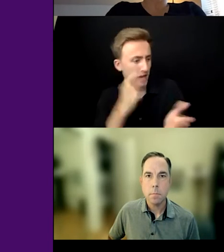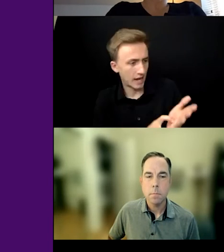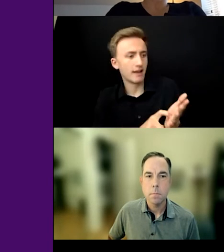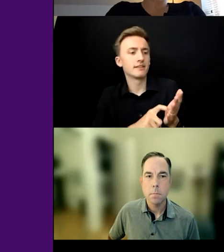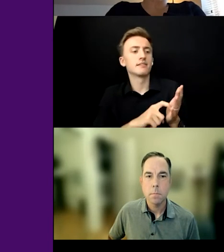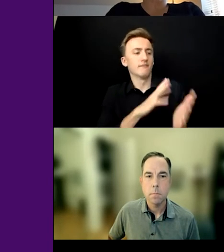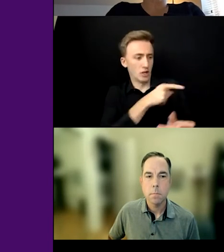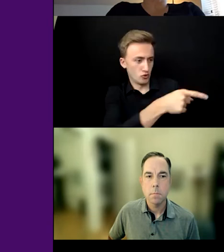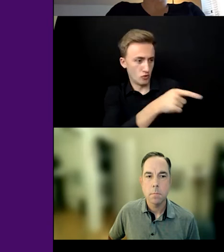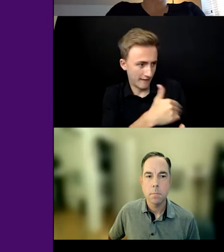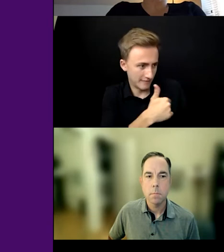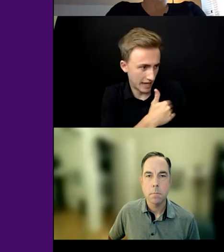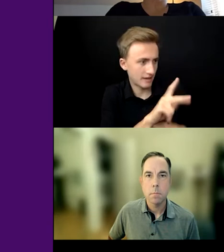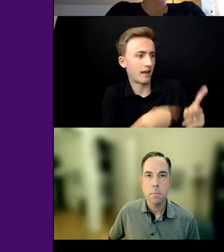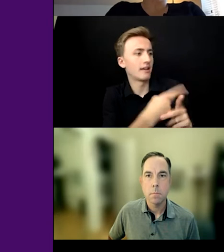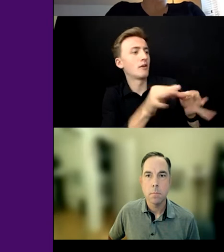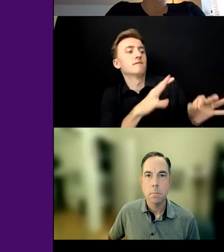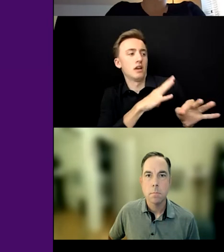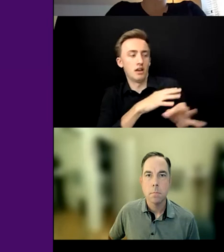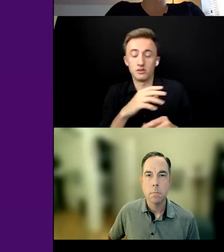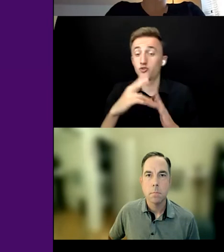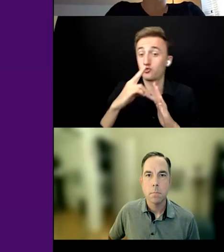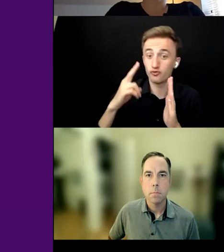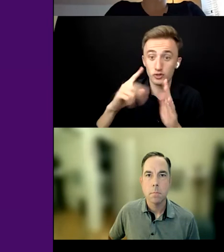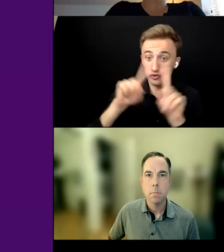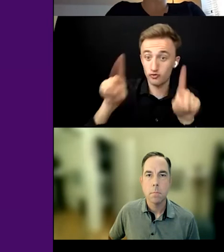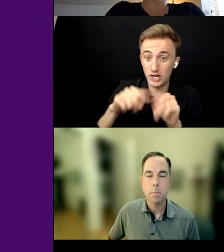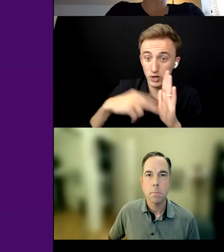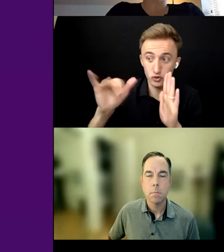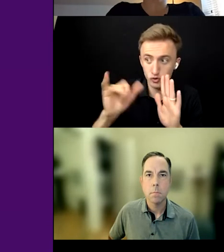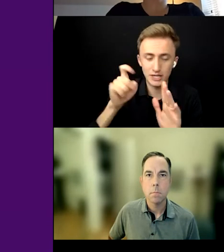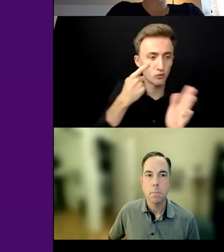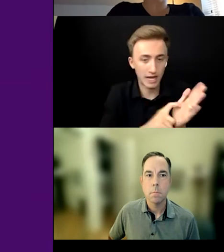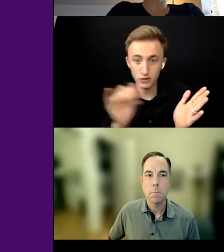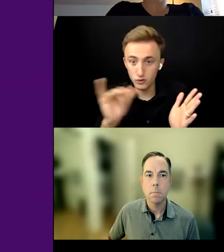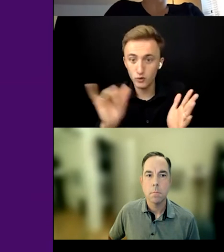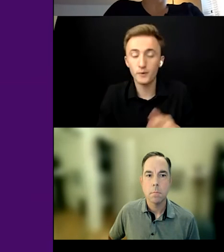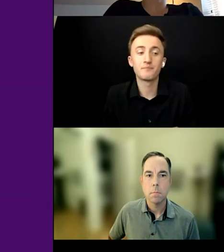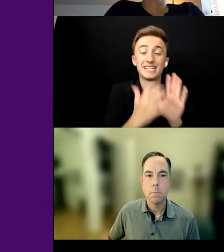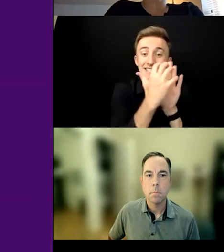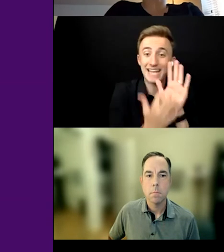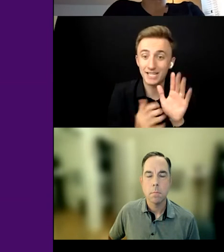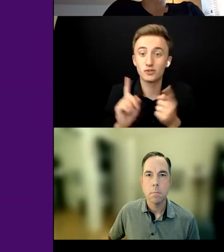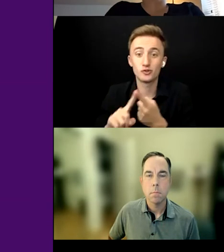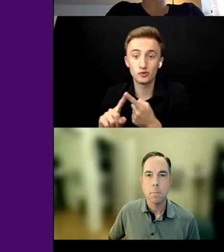to screen readers to deal with those and recognize them, and then for text to speech engines to have